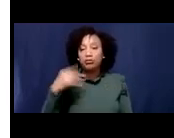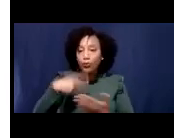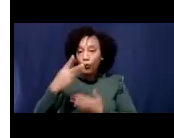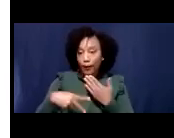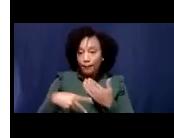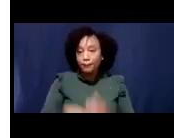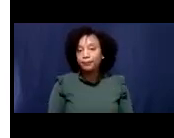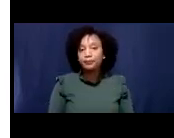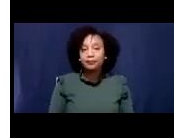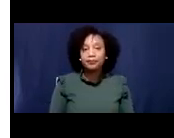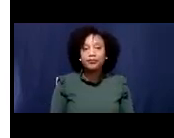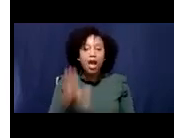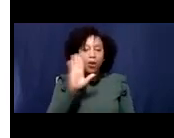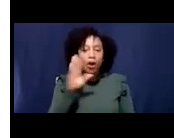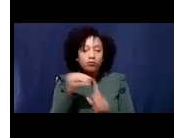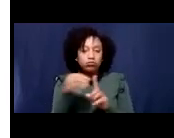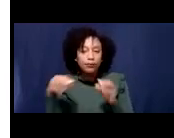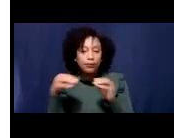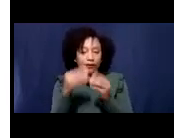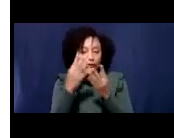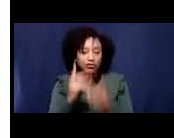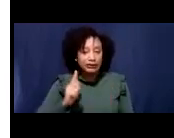and I will have more information on that in later slides.